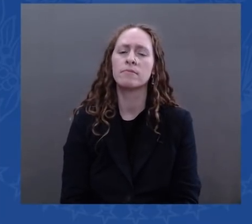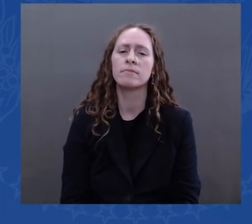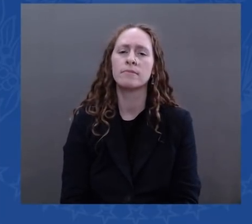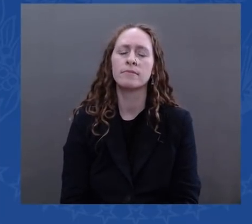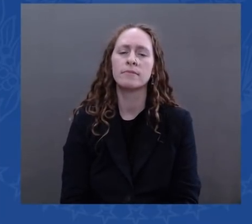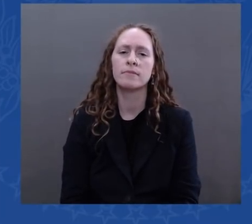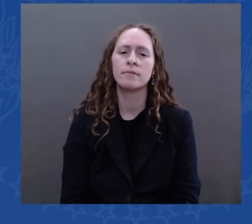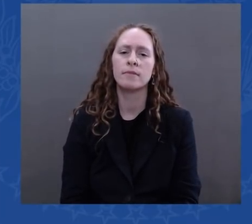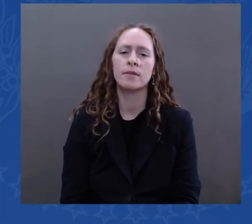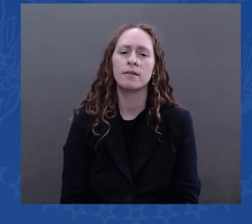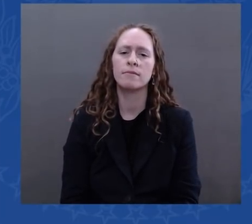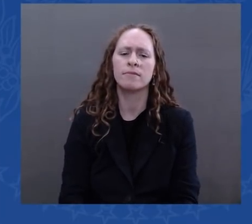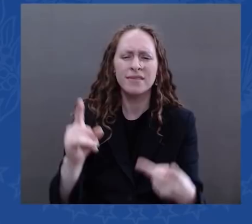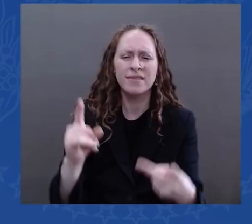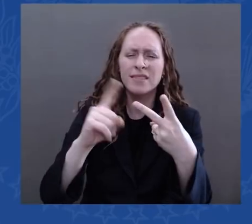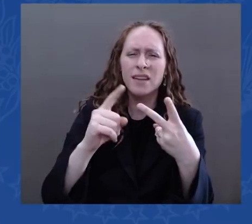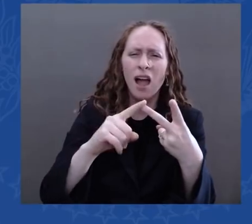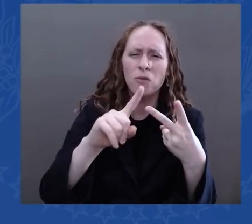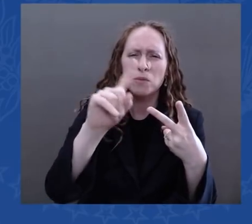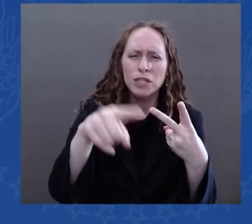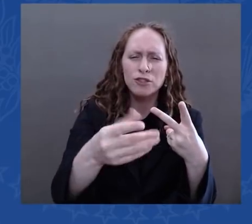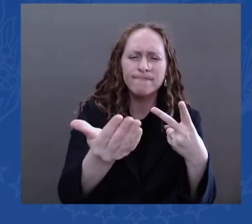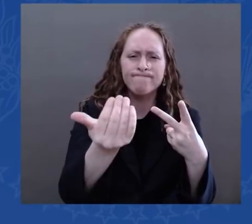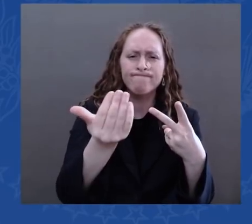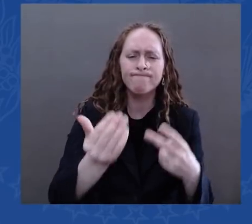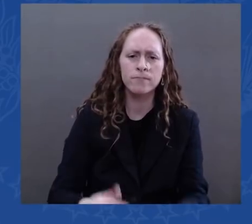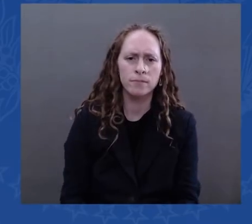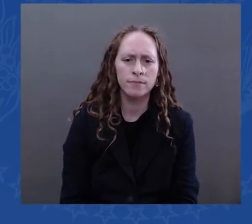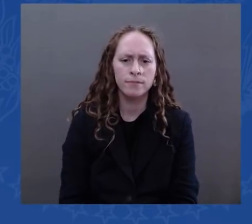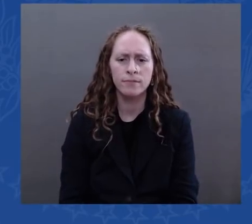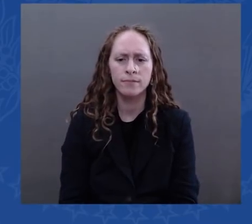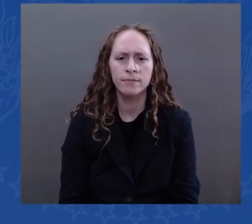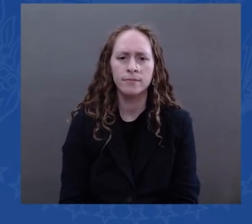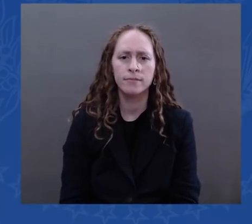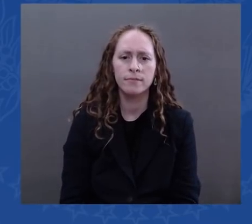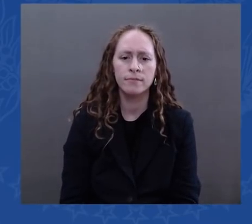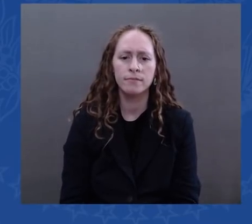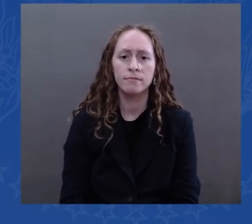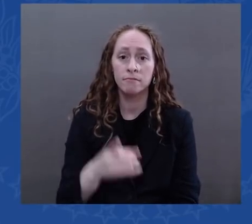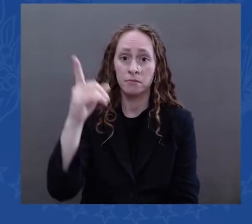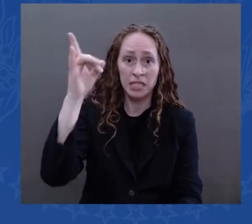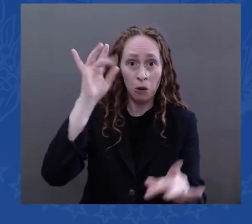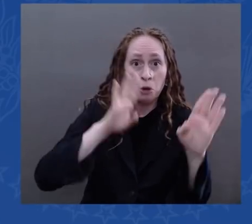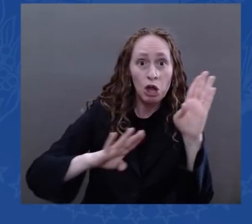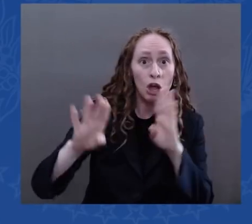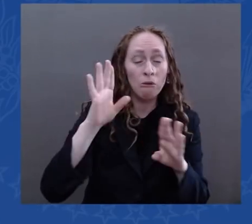The Press: Does it complicate the diplomacy of this moment? The President: No, I don't think it does. You know, the --